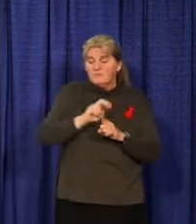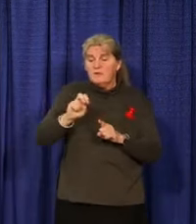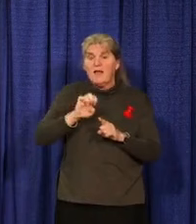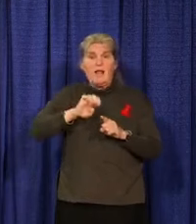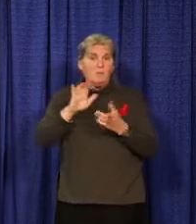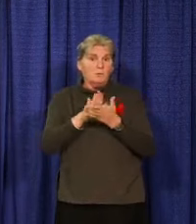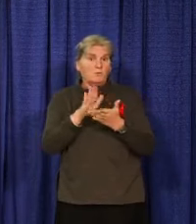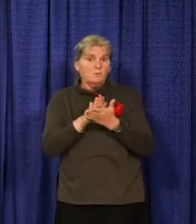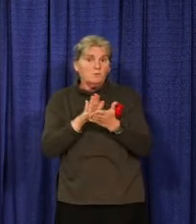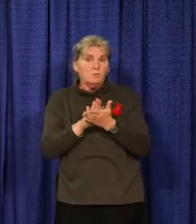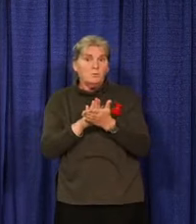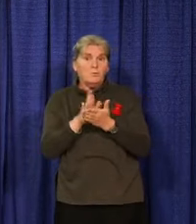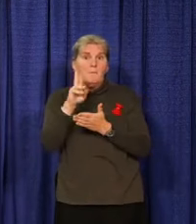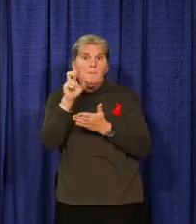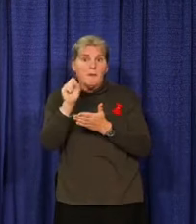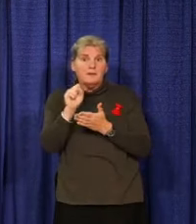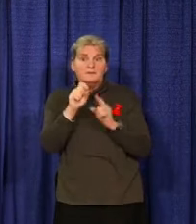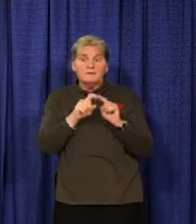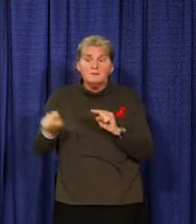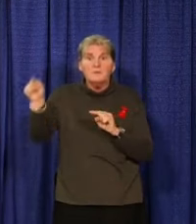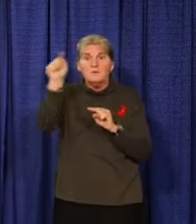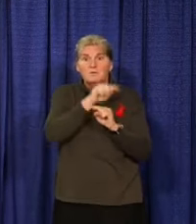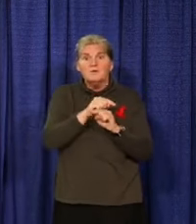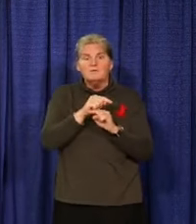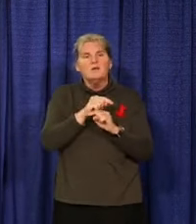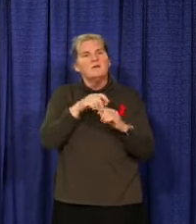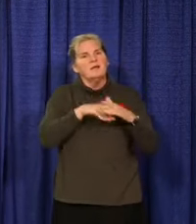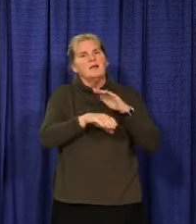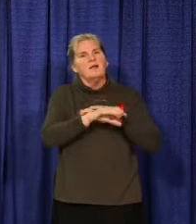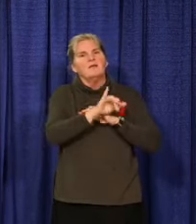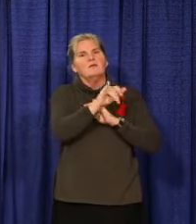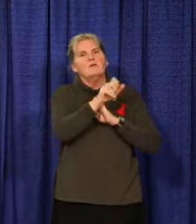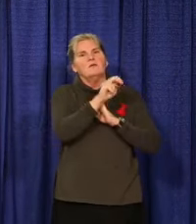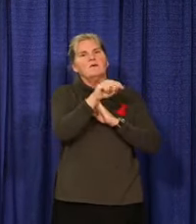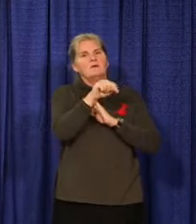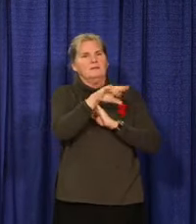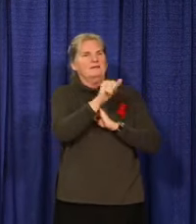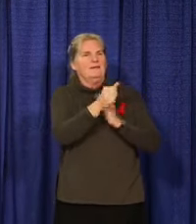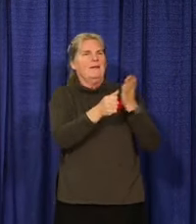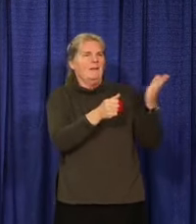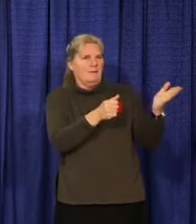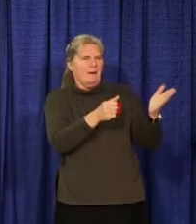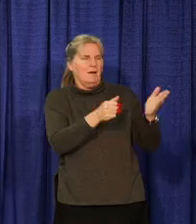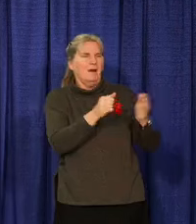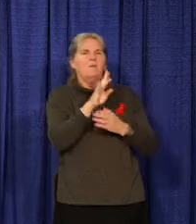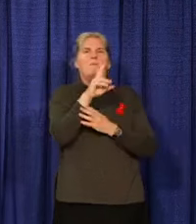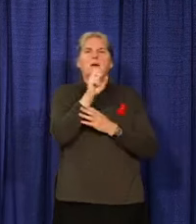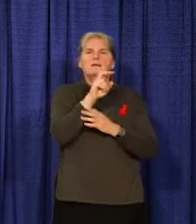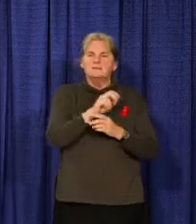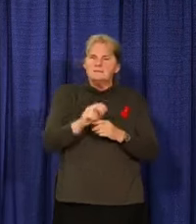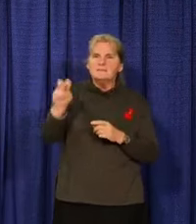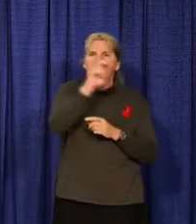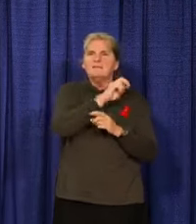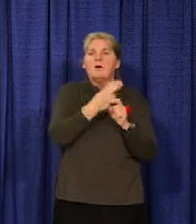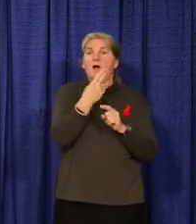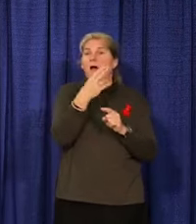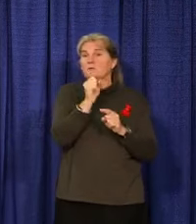elementary students are now available on Yukon.ca back and school bus routes for high